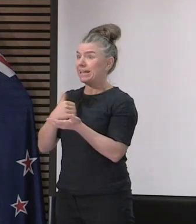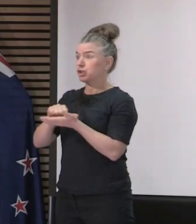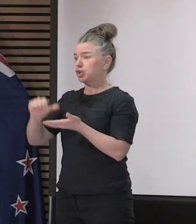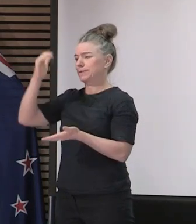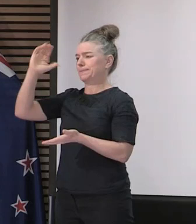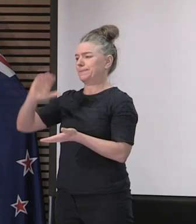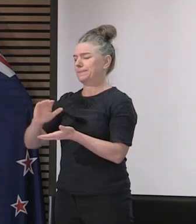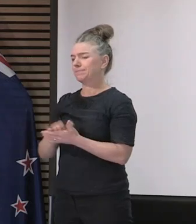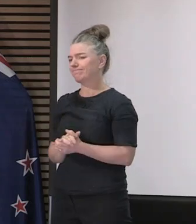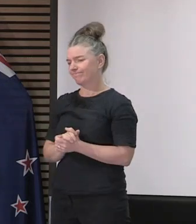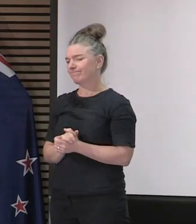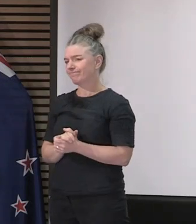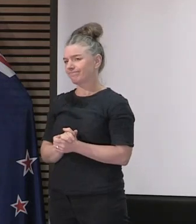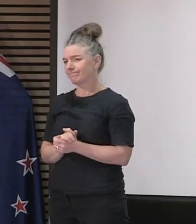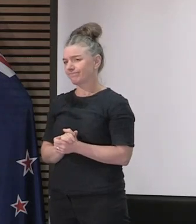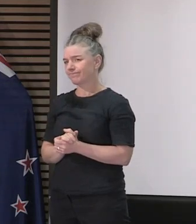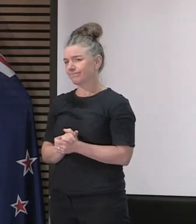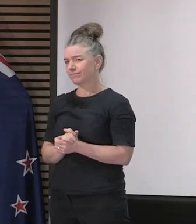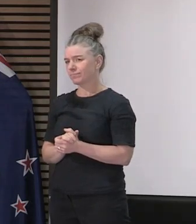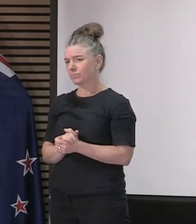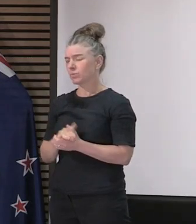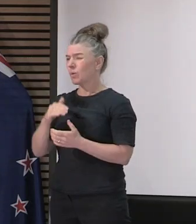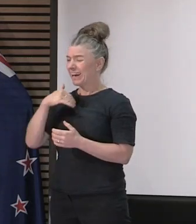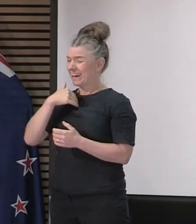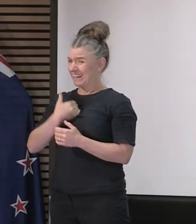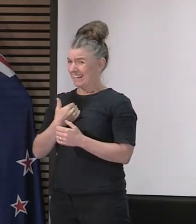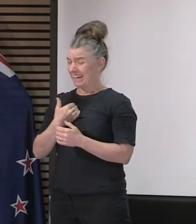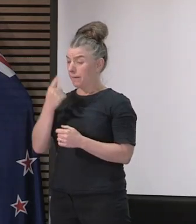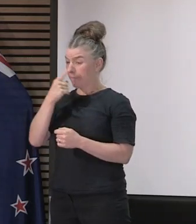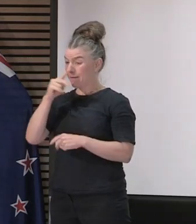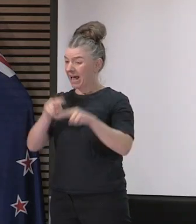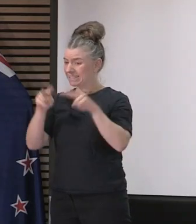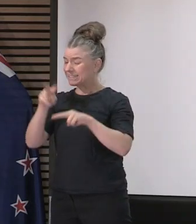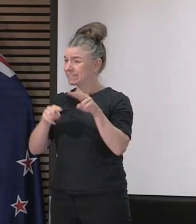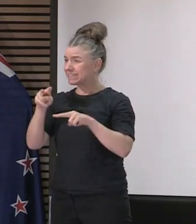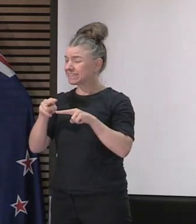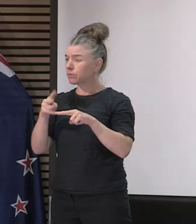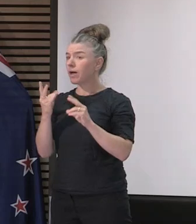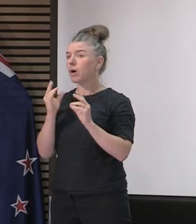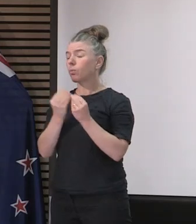remembering that what we aim to do in a non- Covid-19